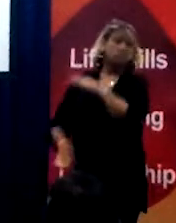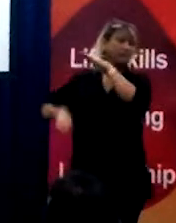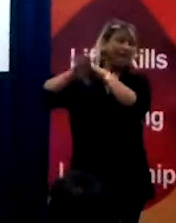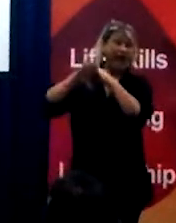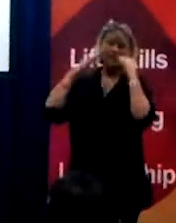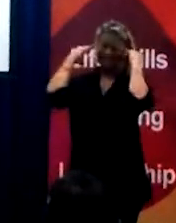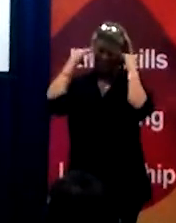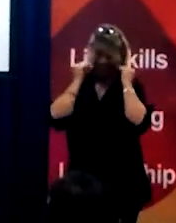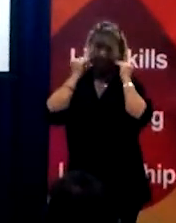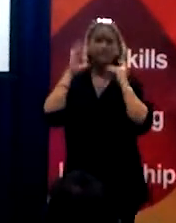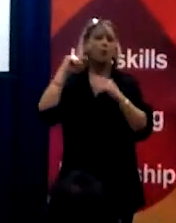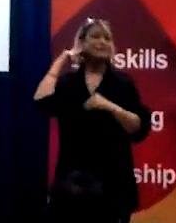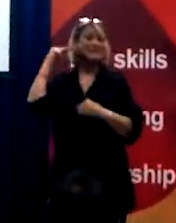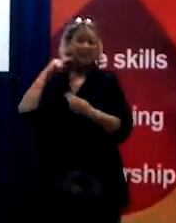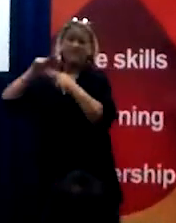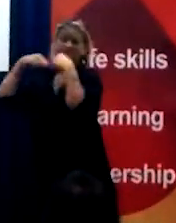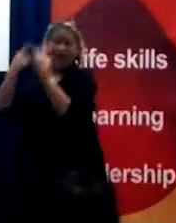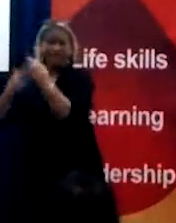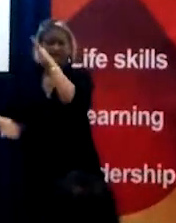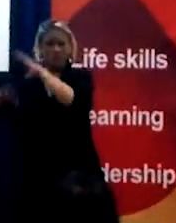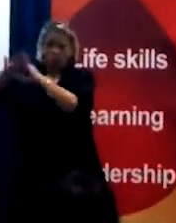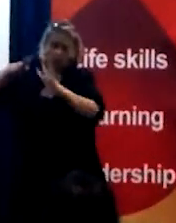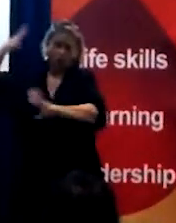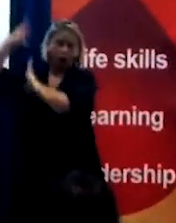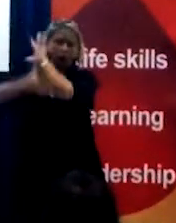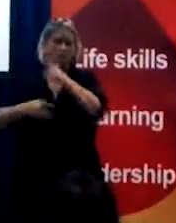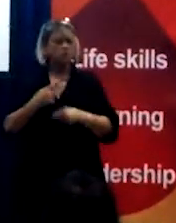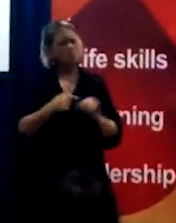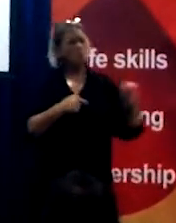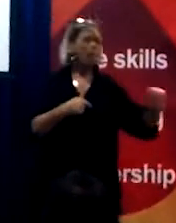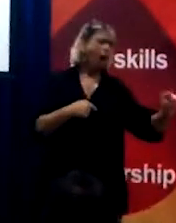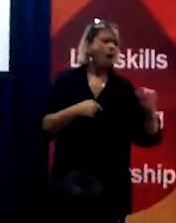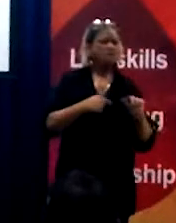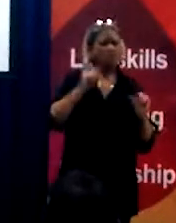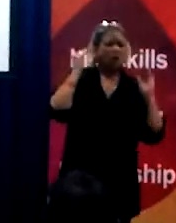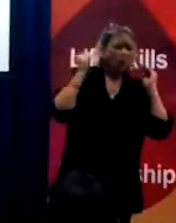from Deaf families fully signing, to very mild hearing loss, completely oral,